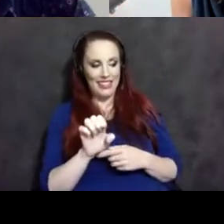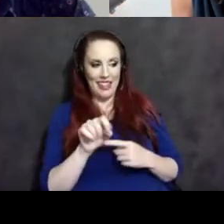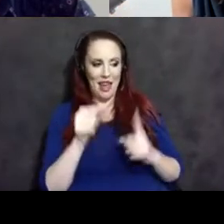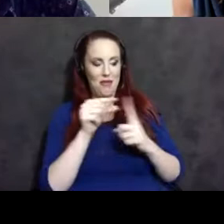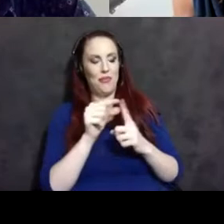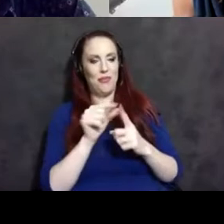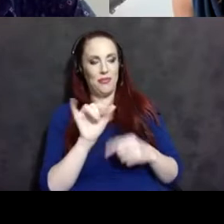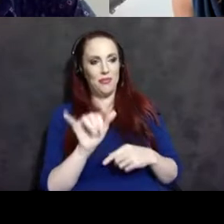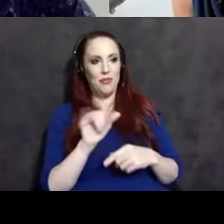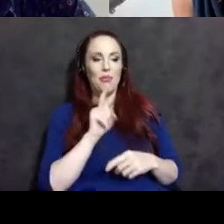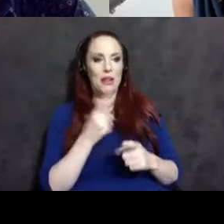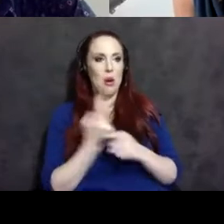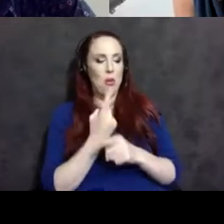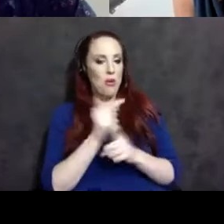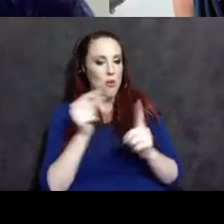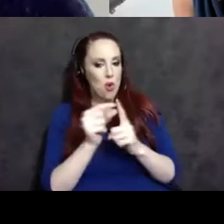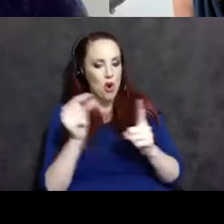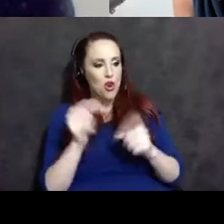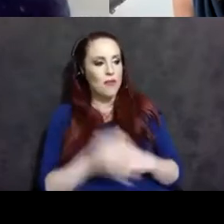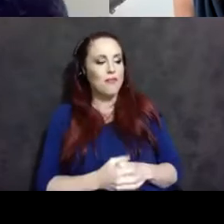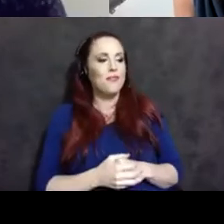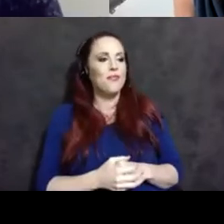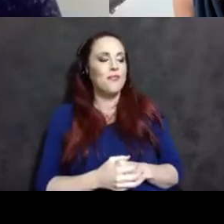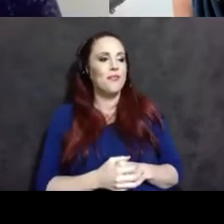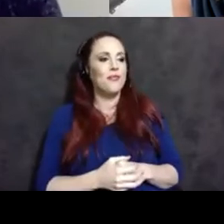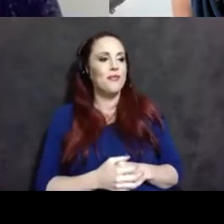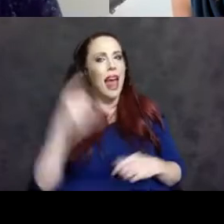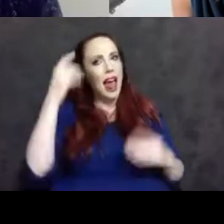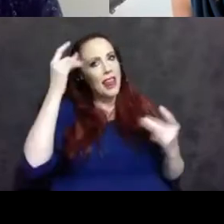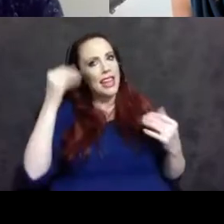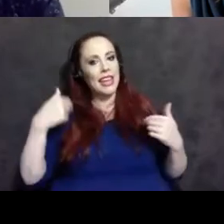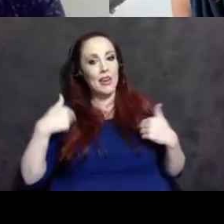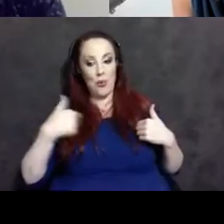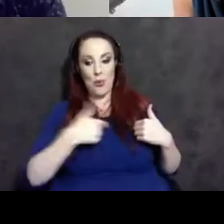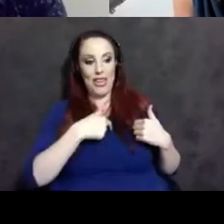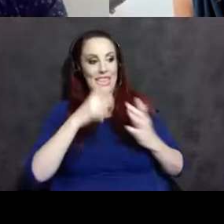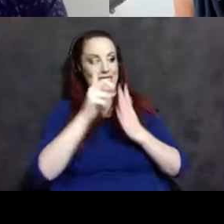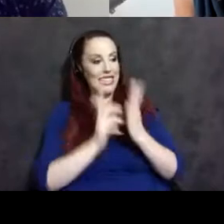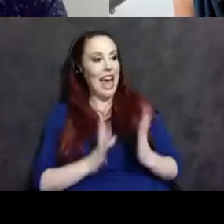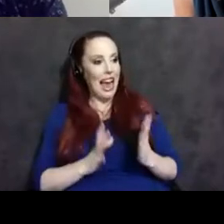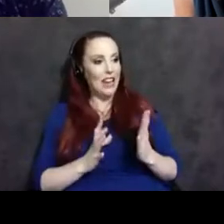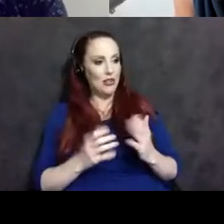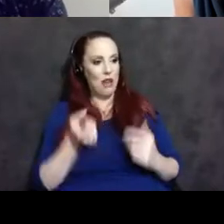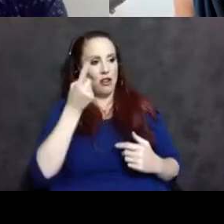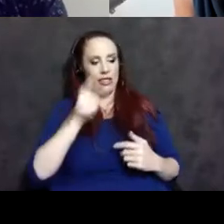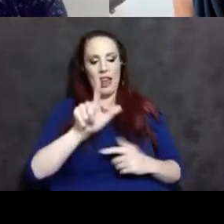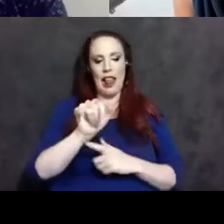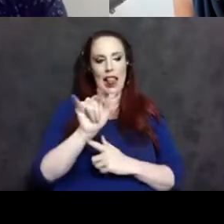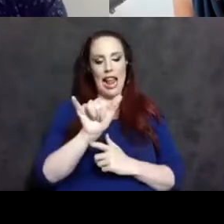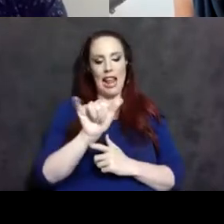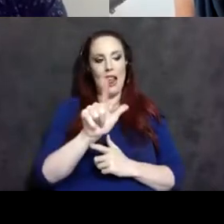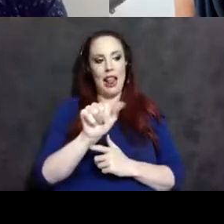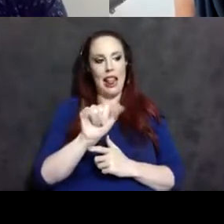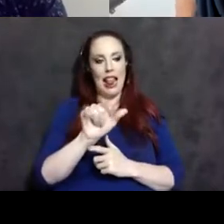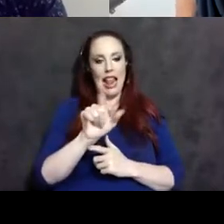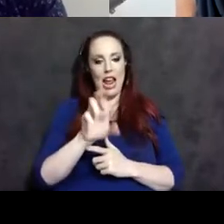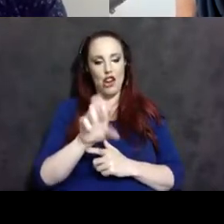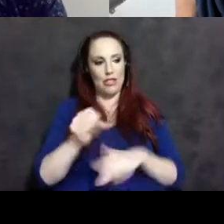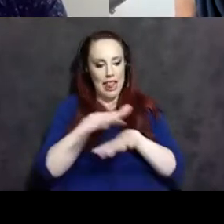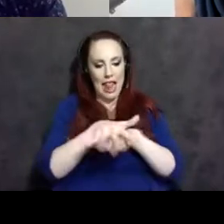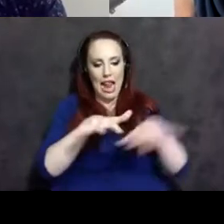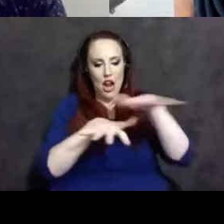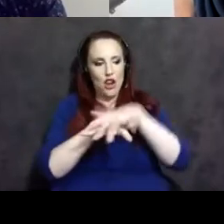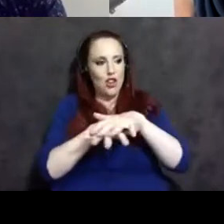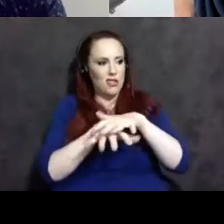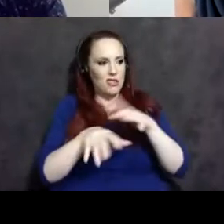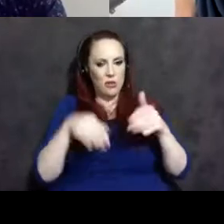Thinking about how designers, we understand layers, you go into Adobe, and we build in